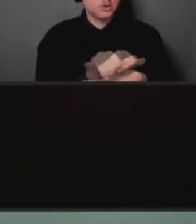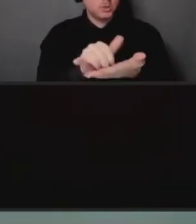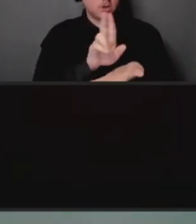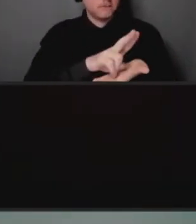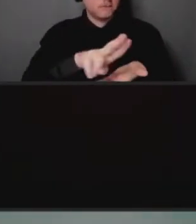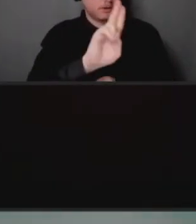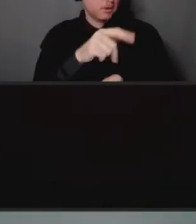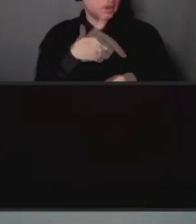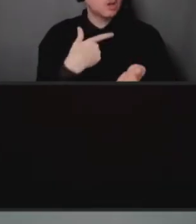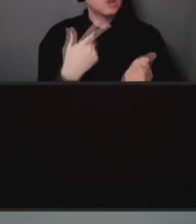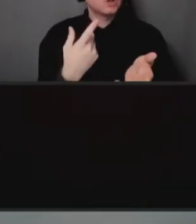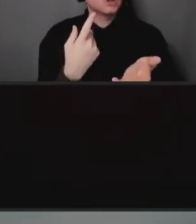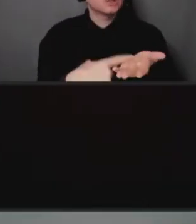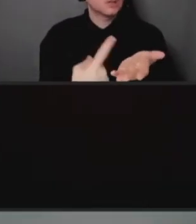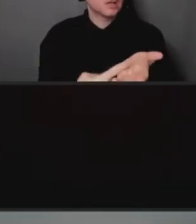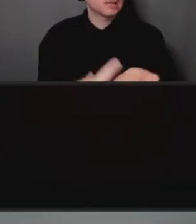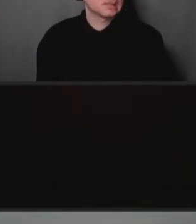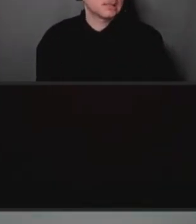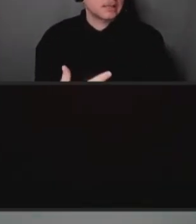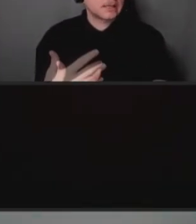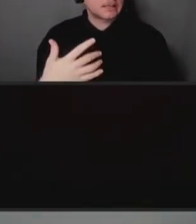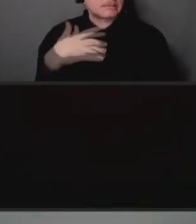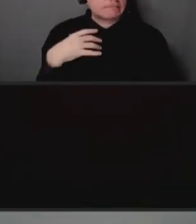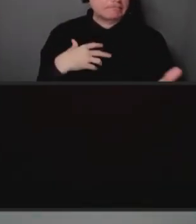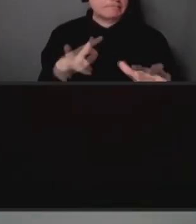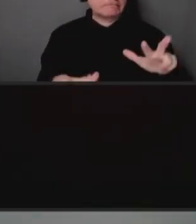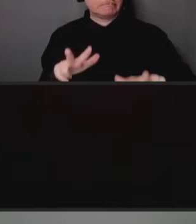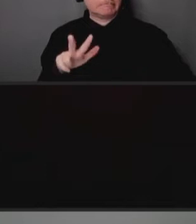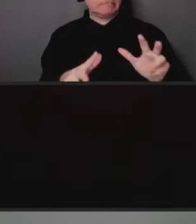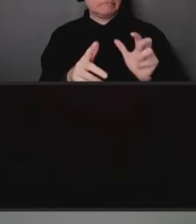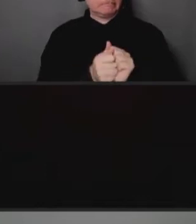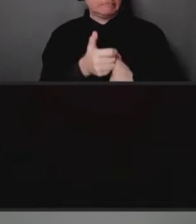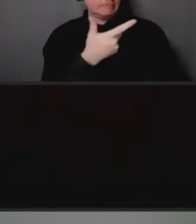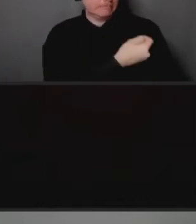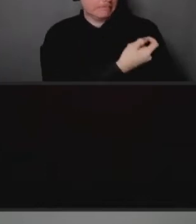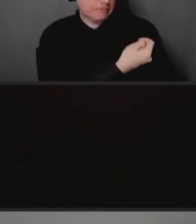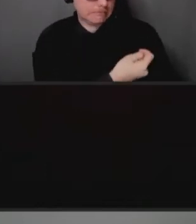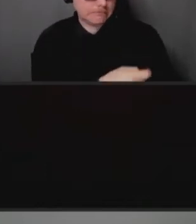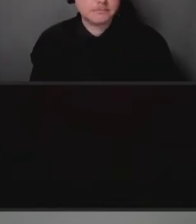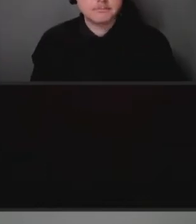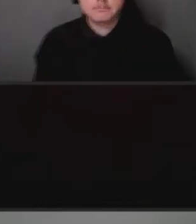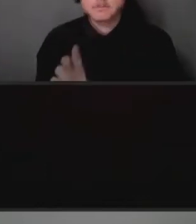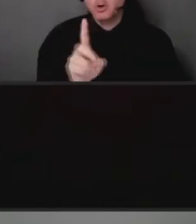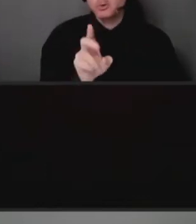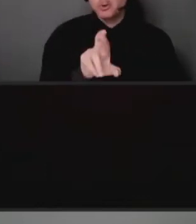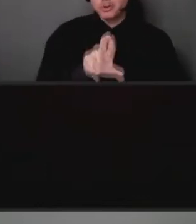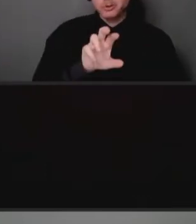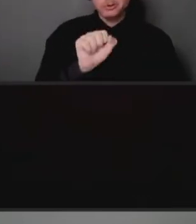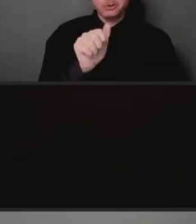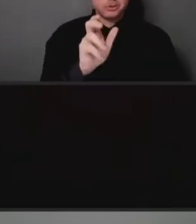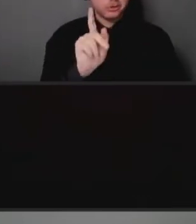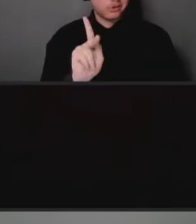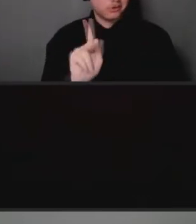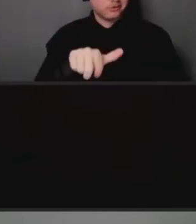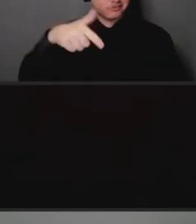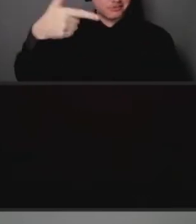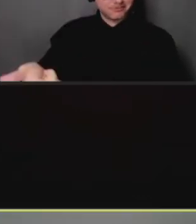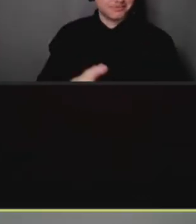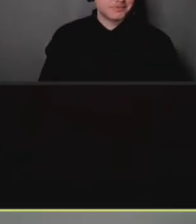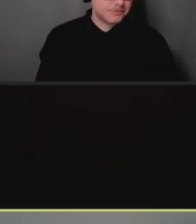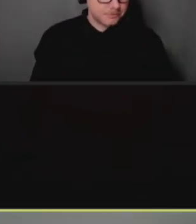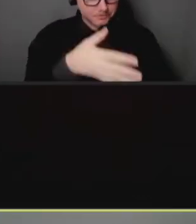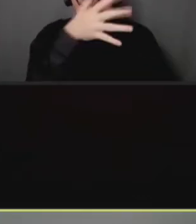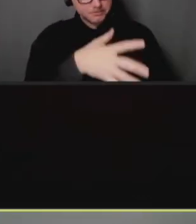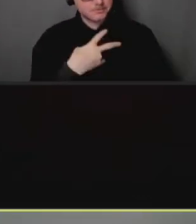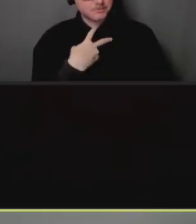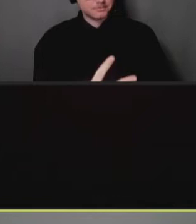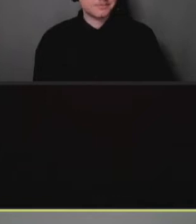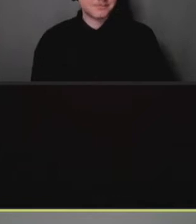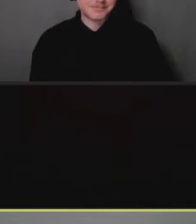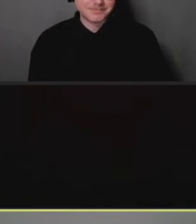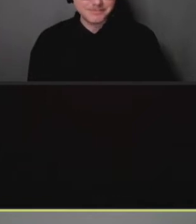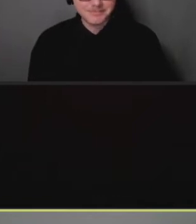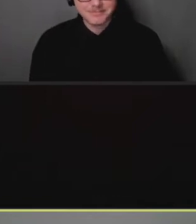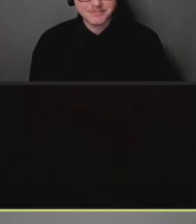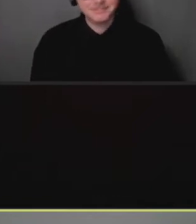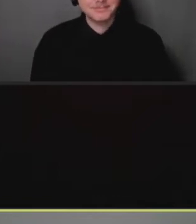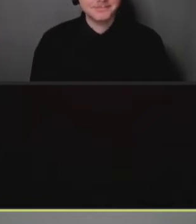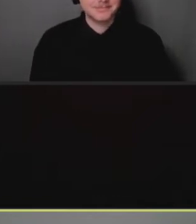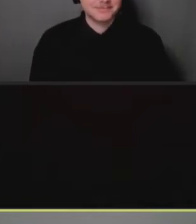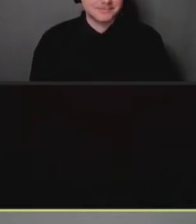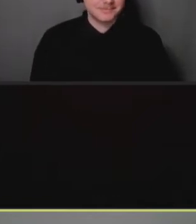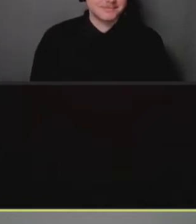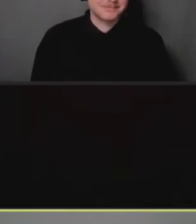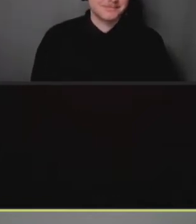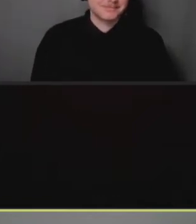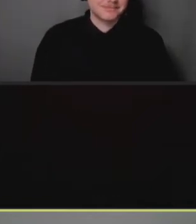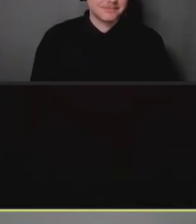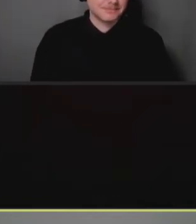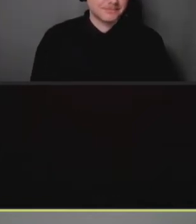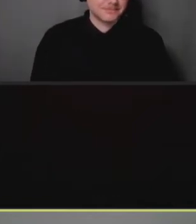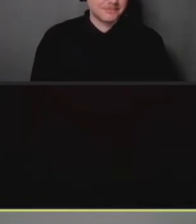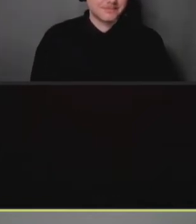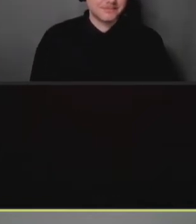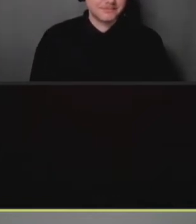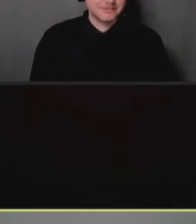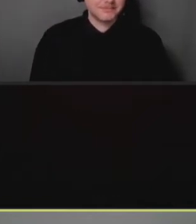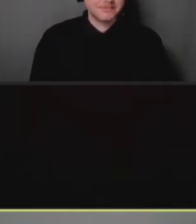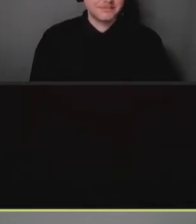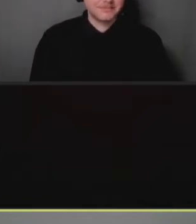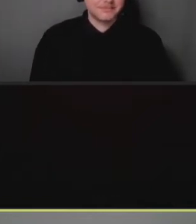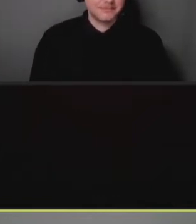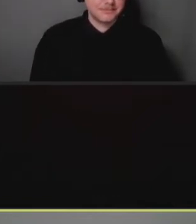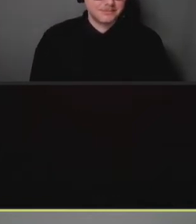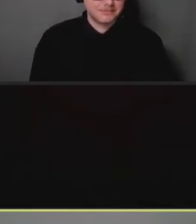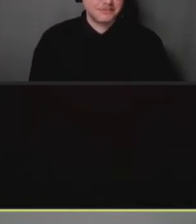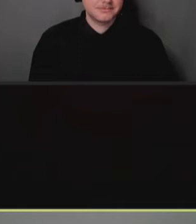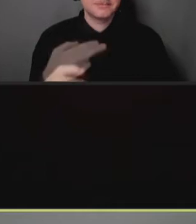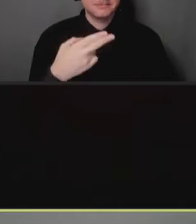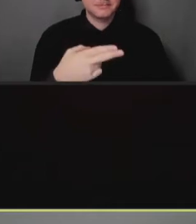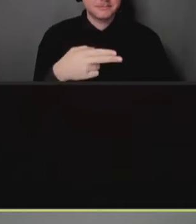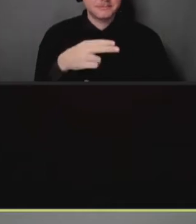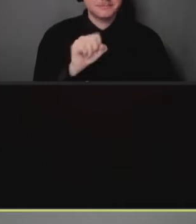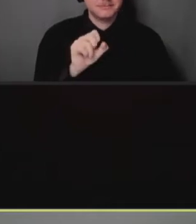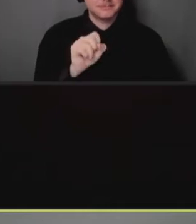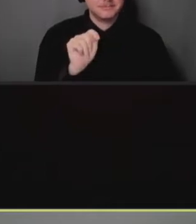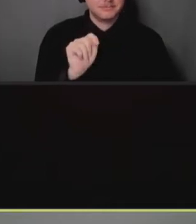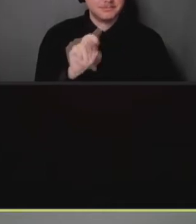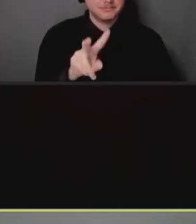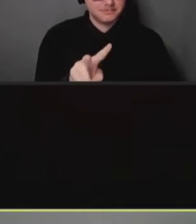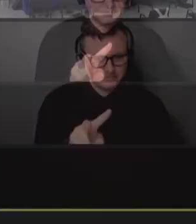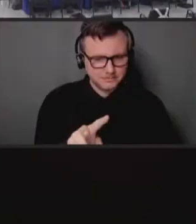And while we'll give the floor to Dr. Salk if you are here in the room.